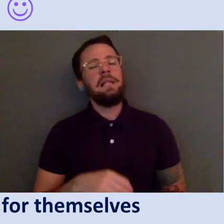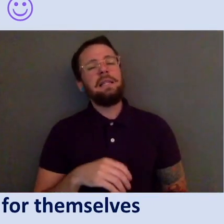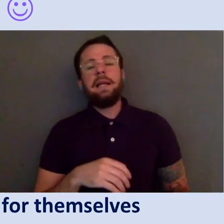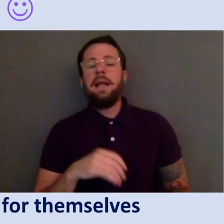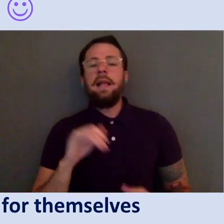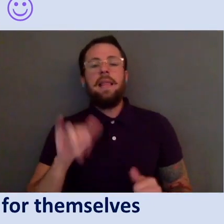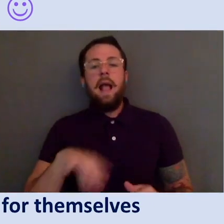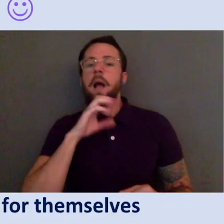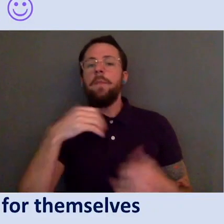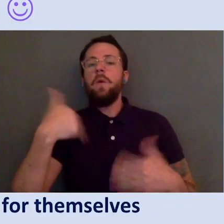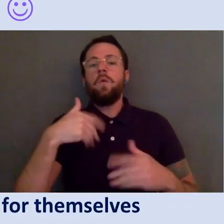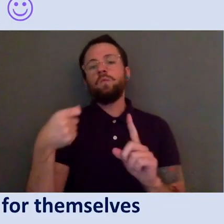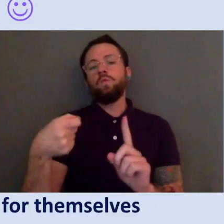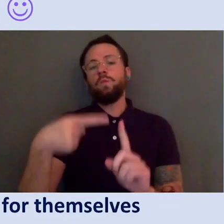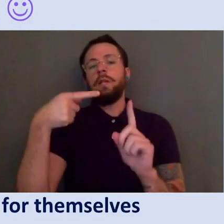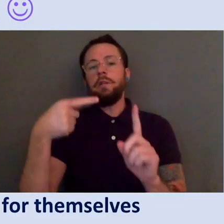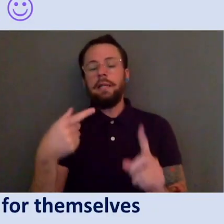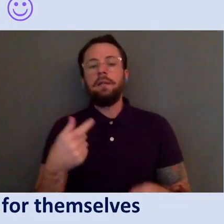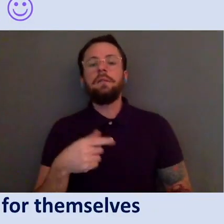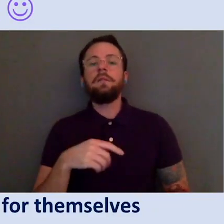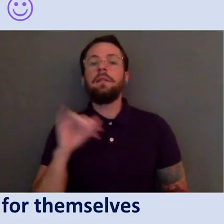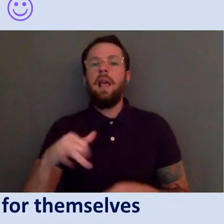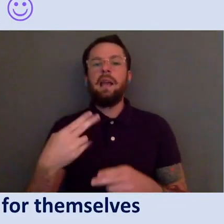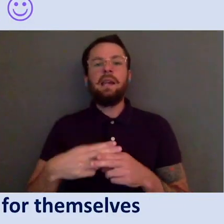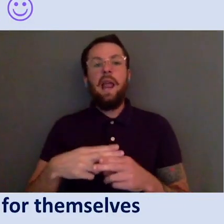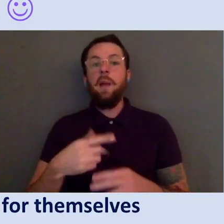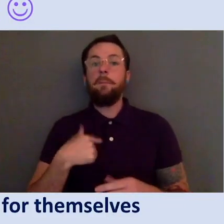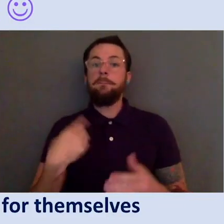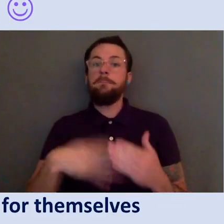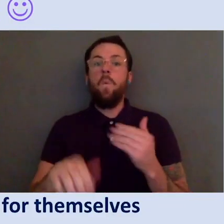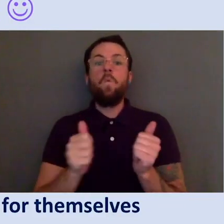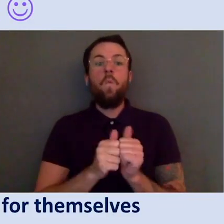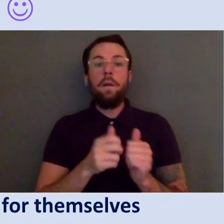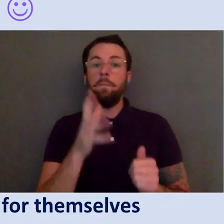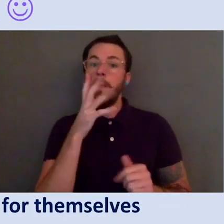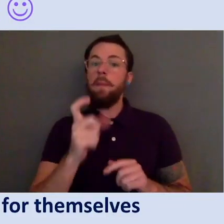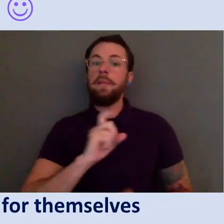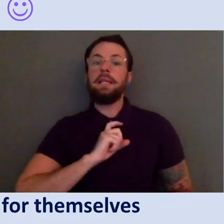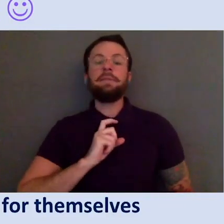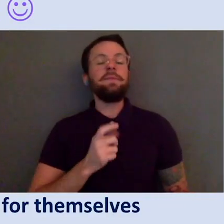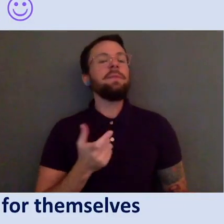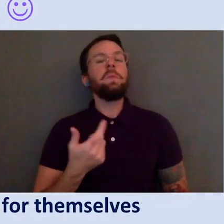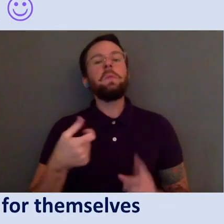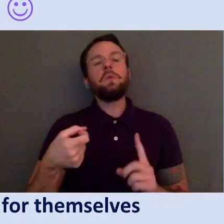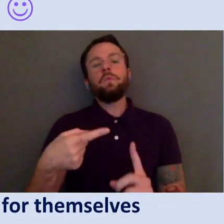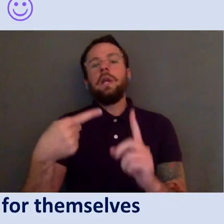You may be curious as to what someone's name was before they transitioned.